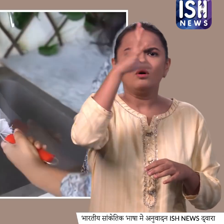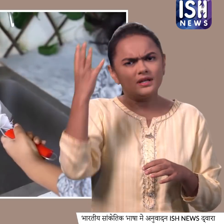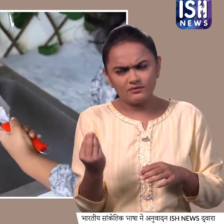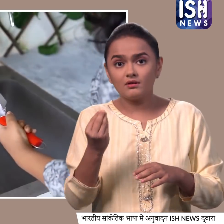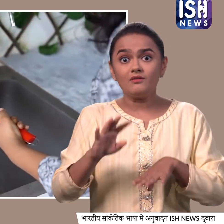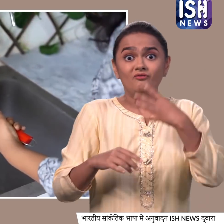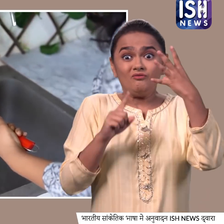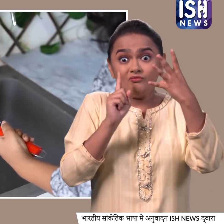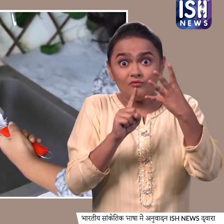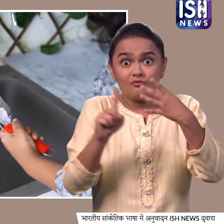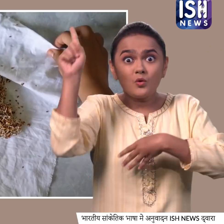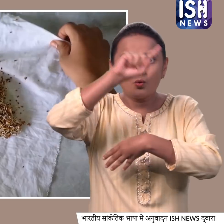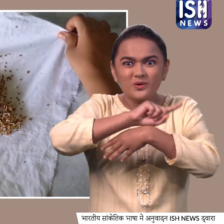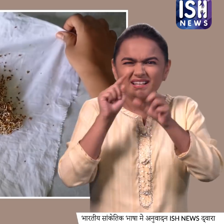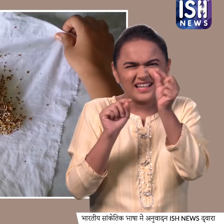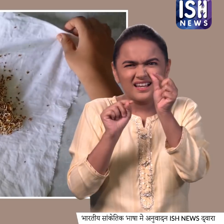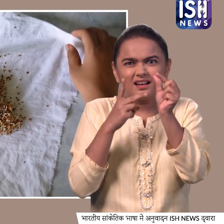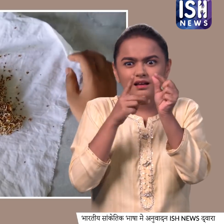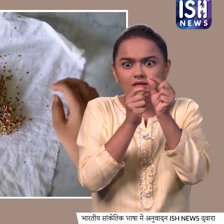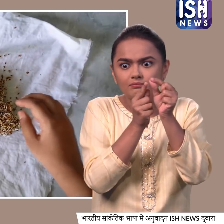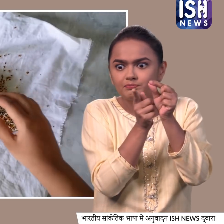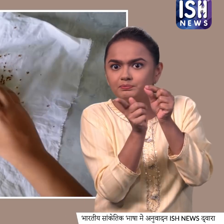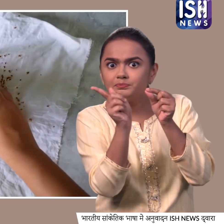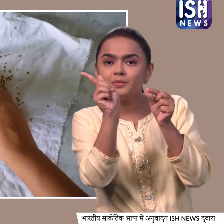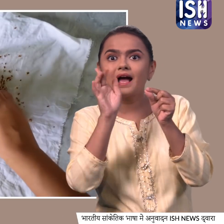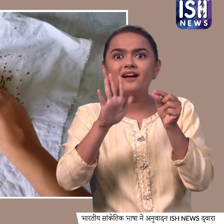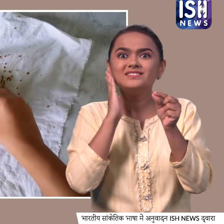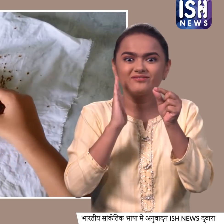and by the 4th day, you'll see long white tails growing from your sprouts